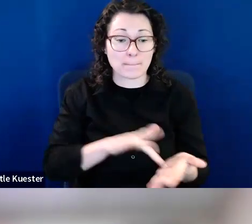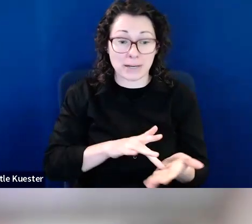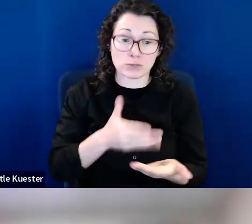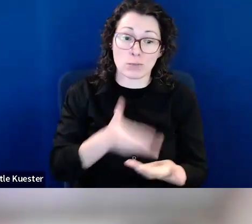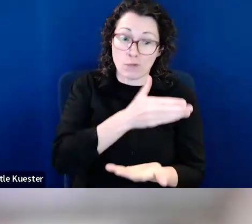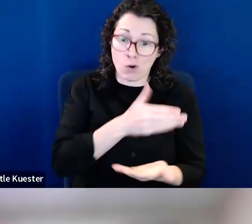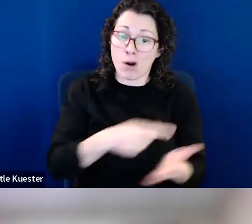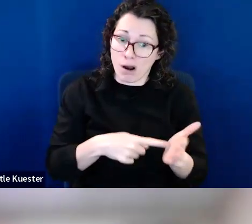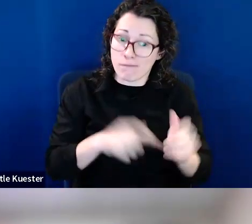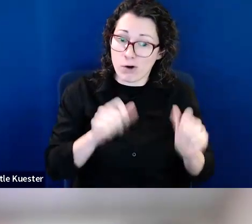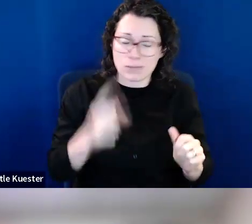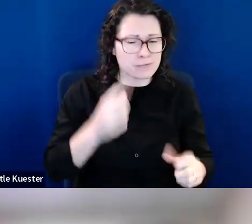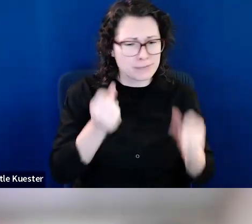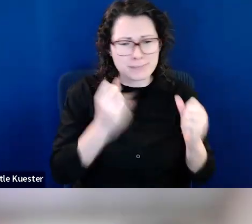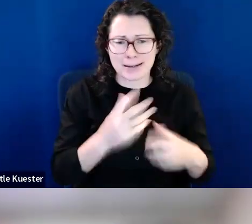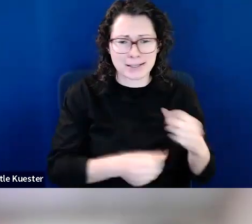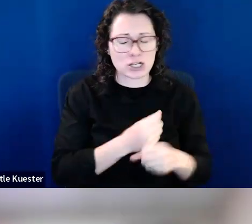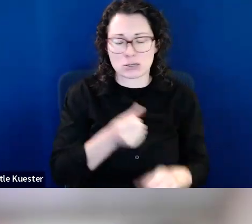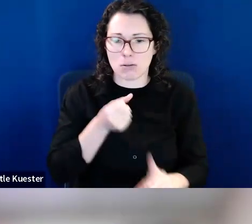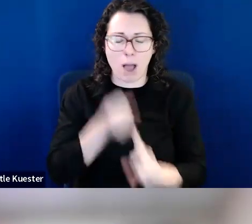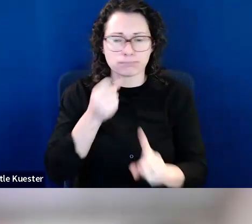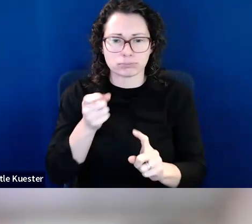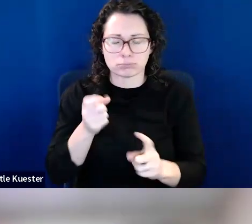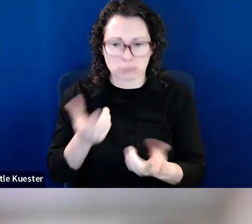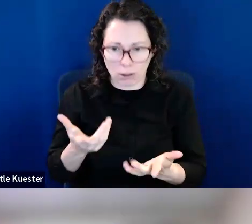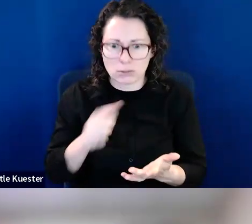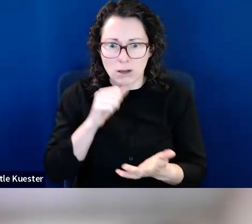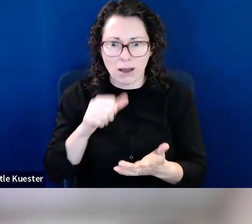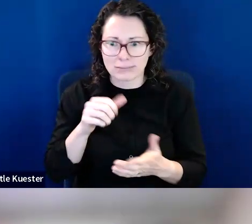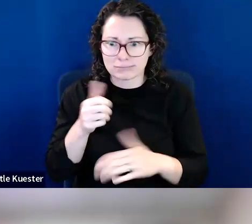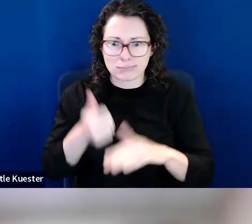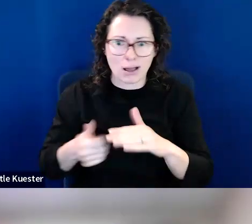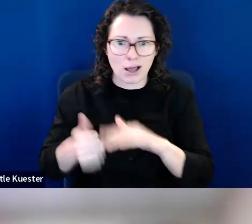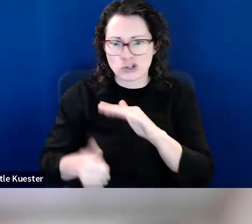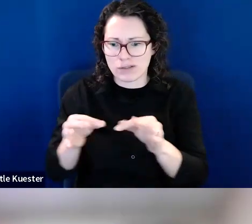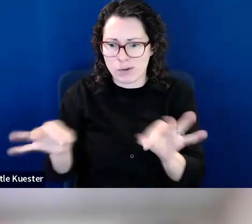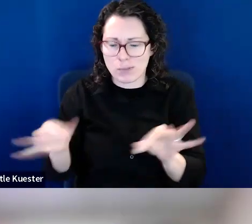been affordable for years suddenly are either not on the formulary or their tier level has changed.